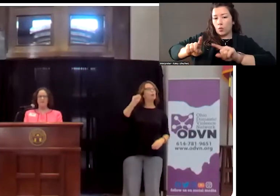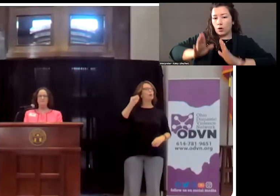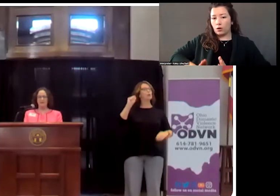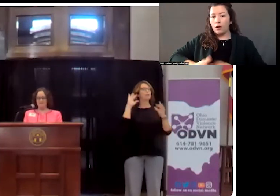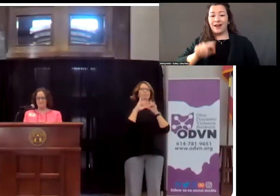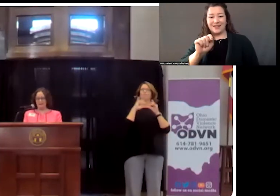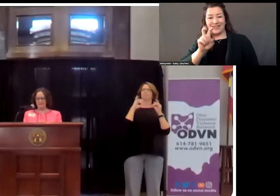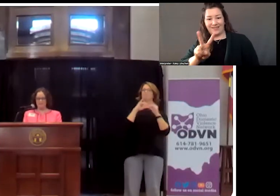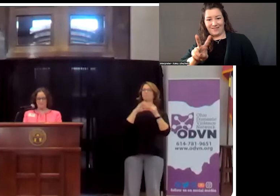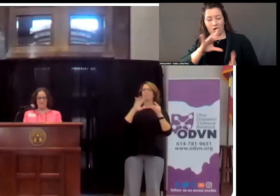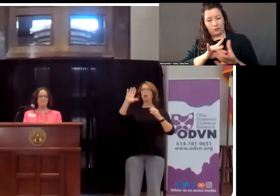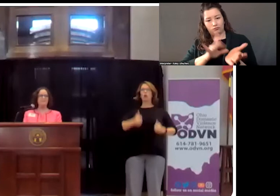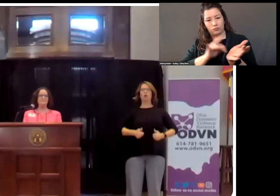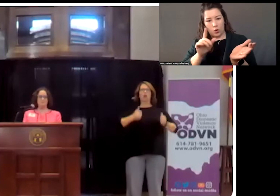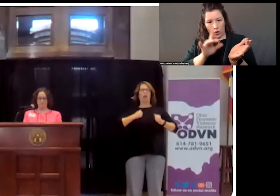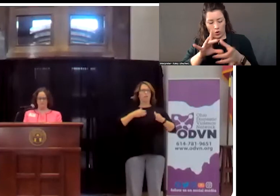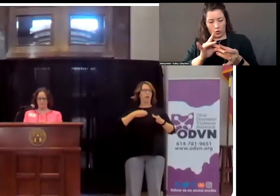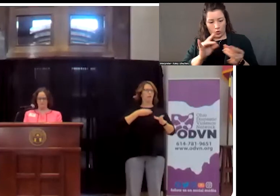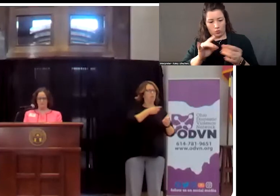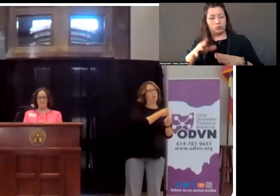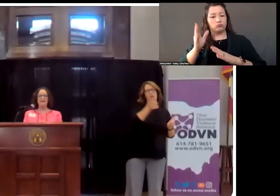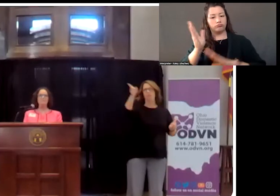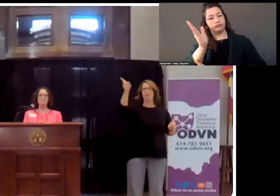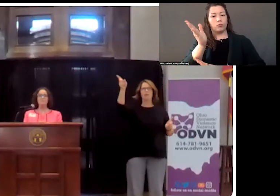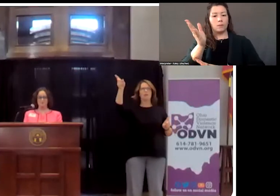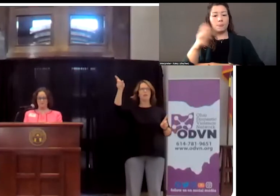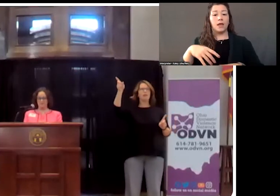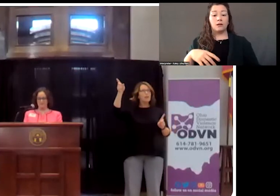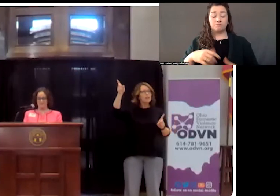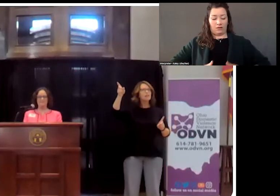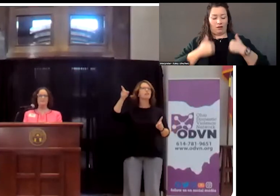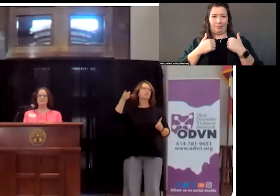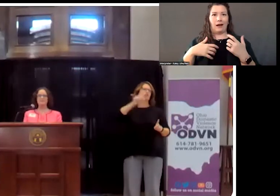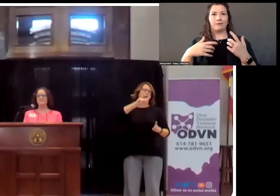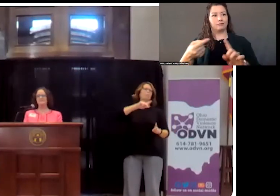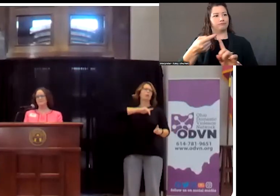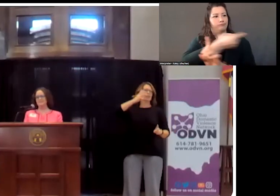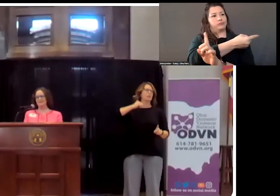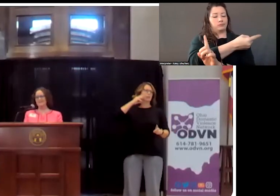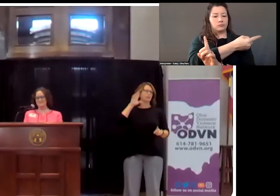Her life's path took an unexpected turn after she personally experienced domestic violence.